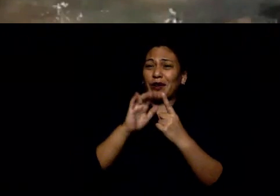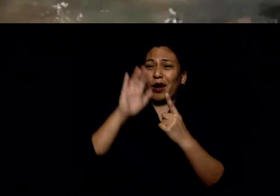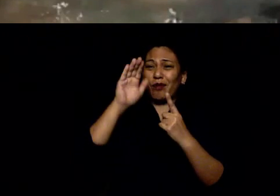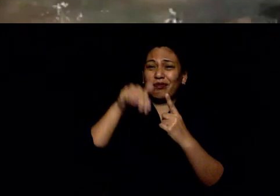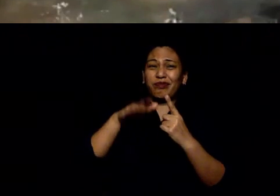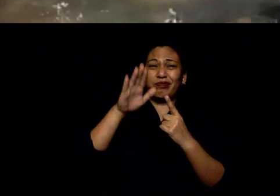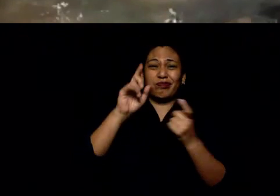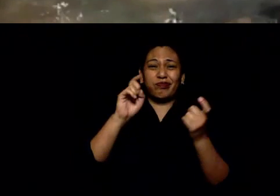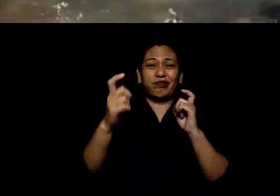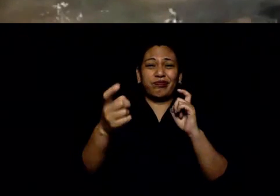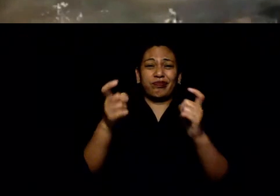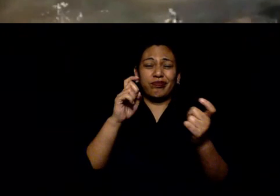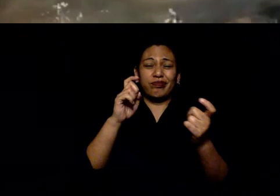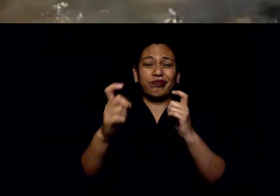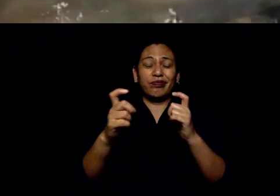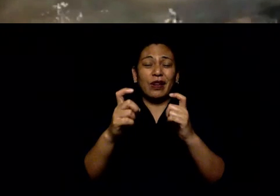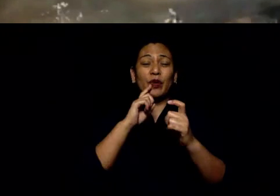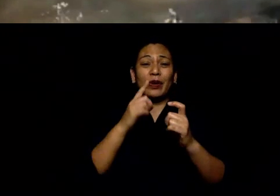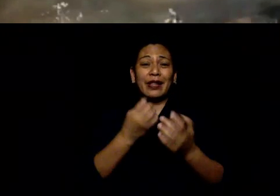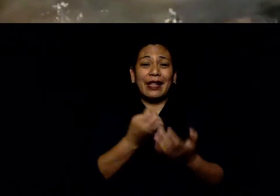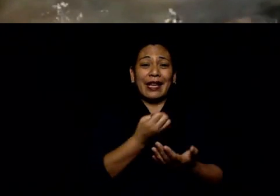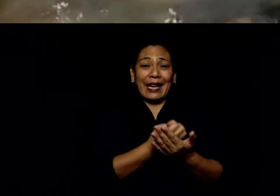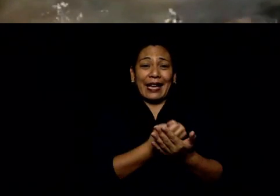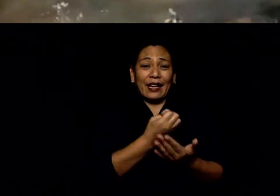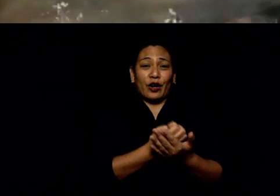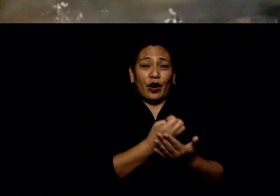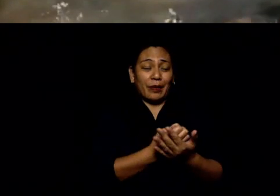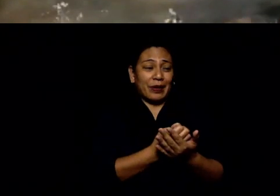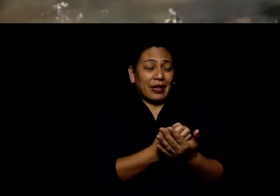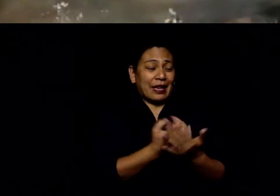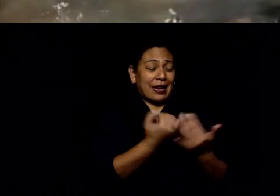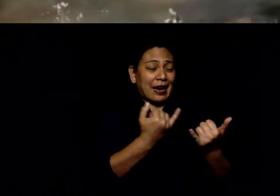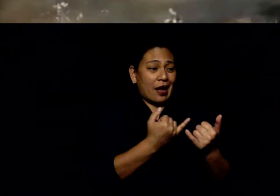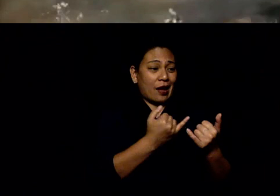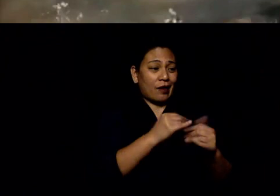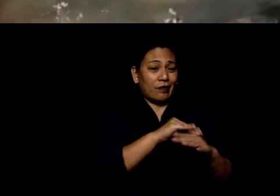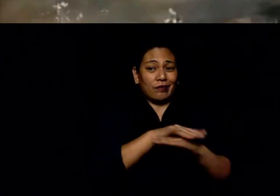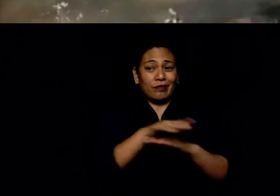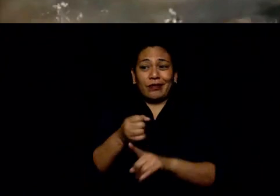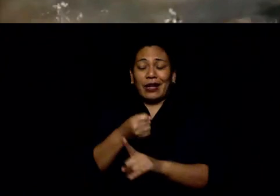that is basically undermining the, the biosphere on which we all depend upon.